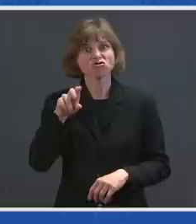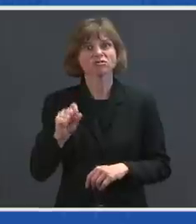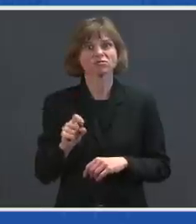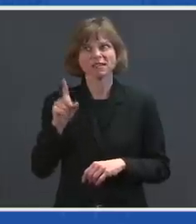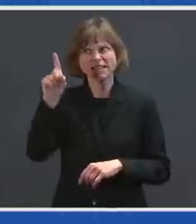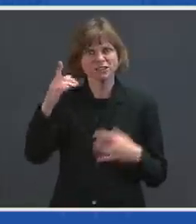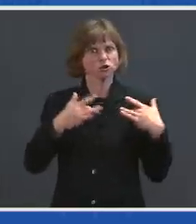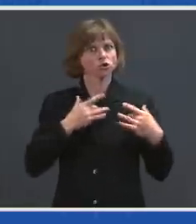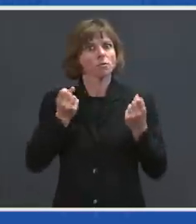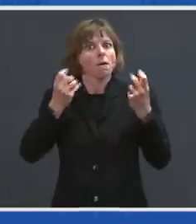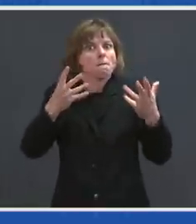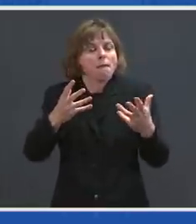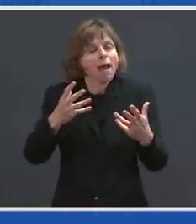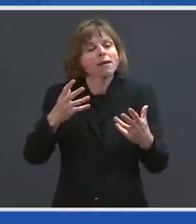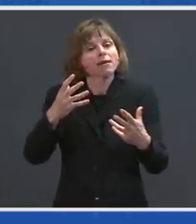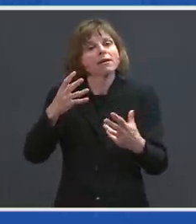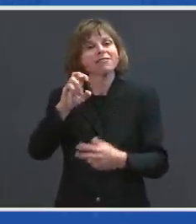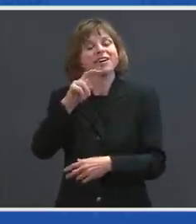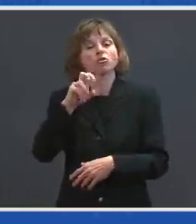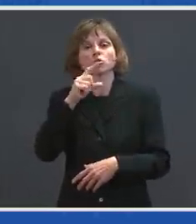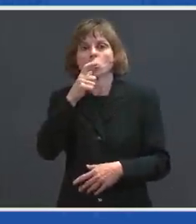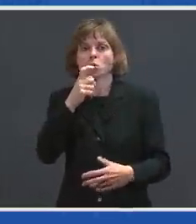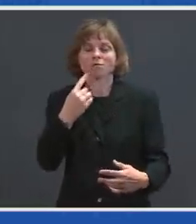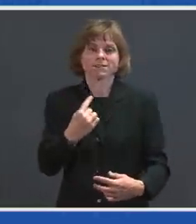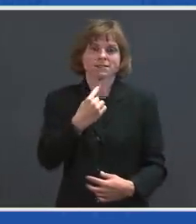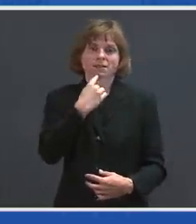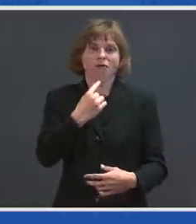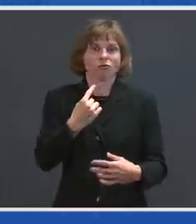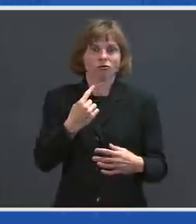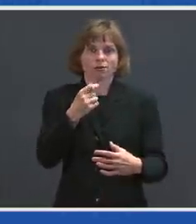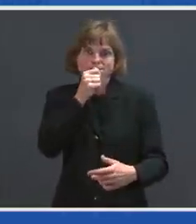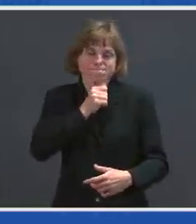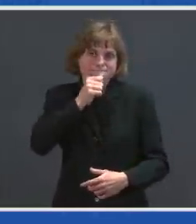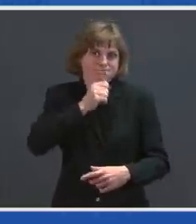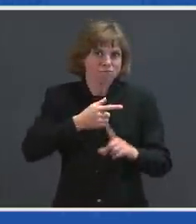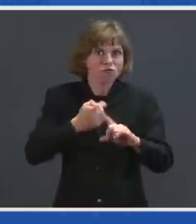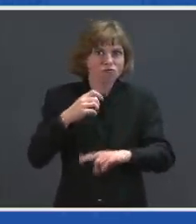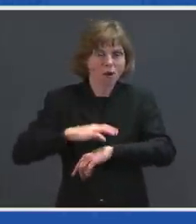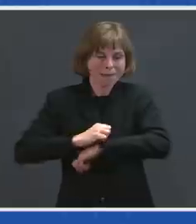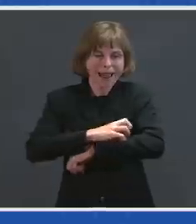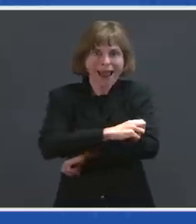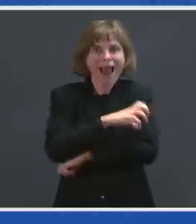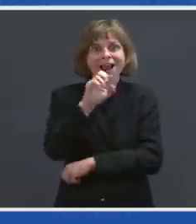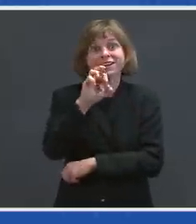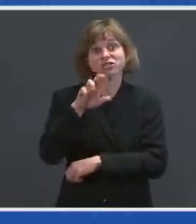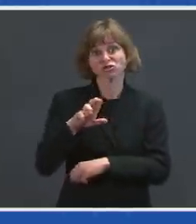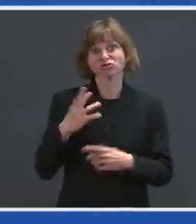who have suffered from cancer, many, many after being exposed to toxins in the burn pits of Iraq.